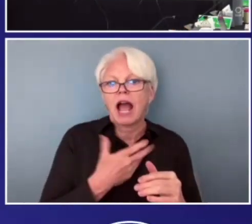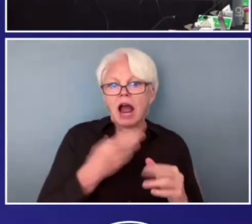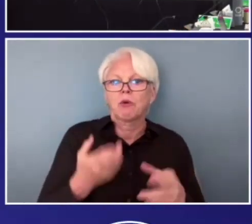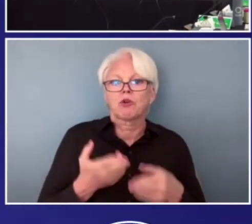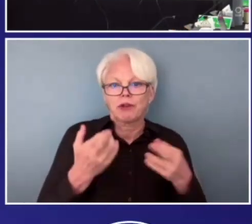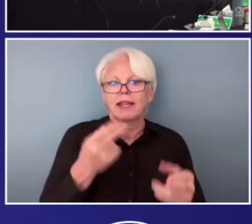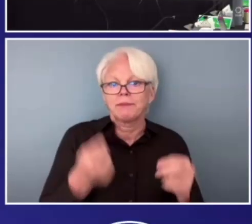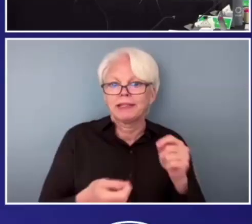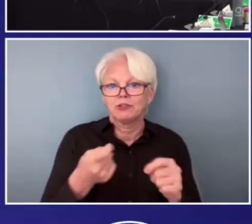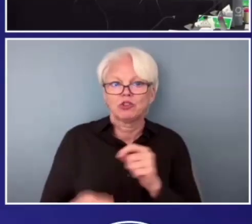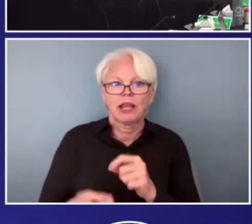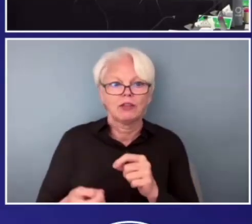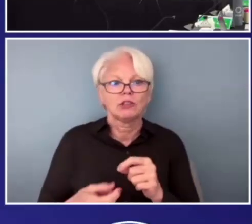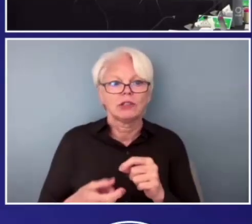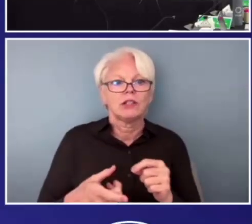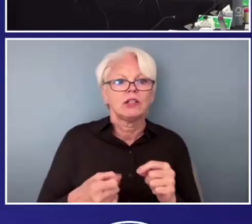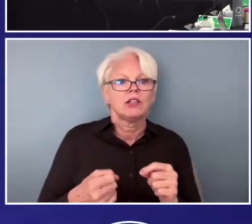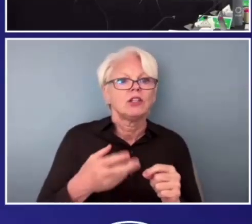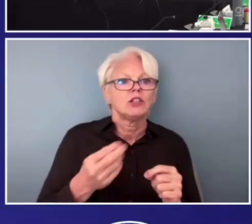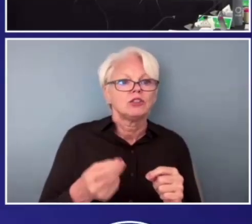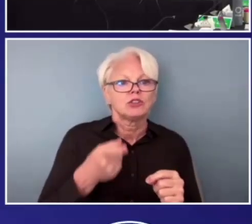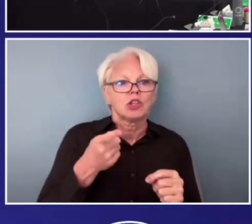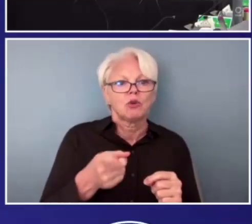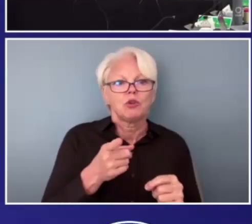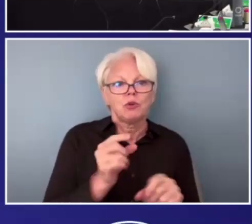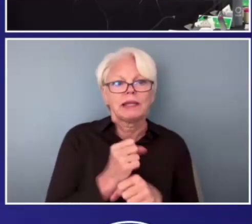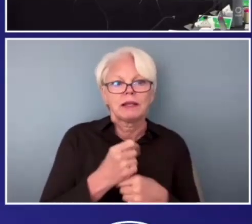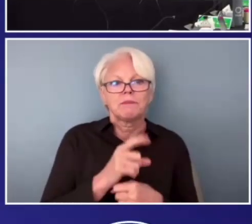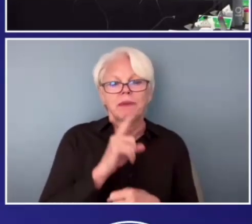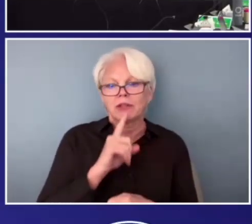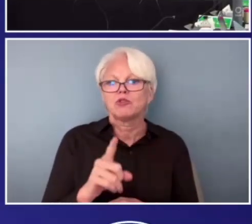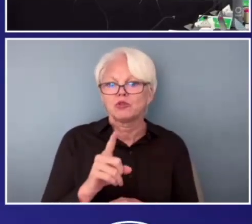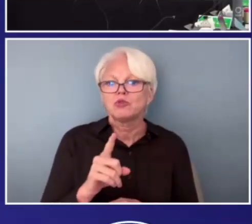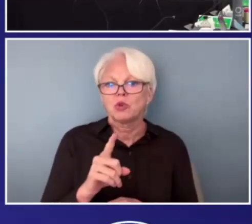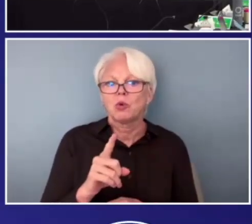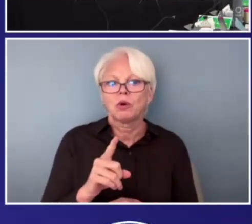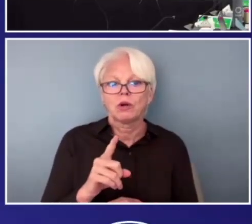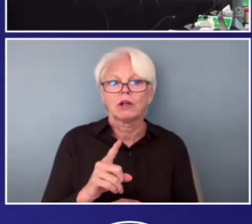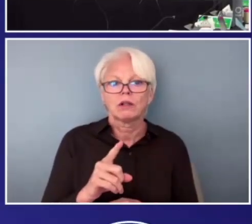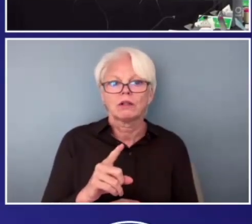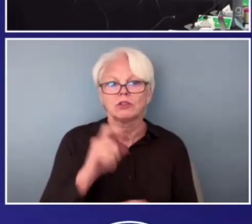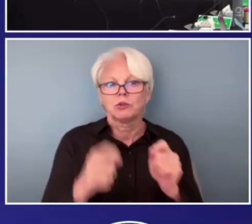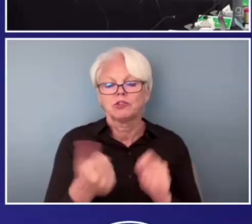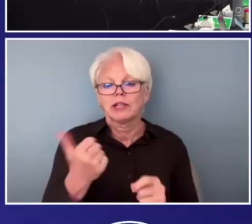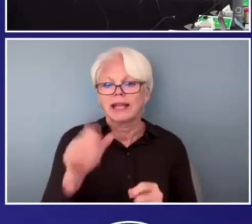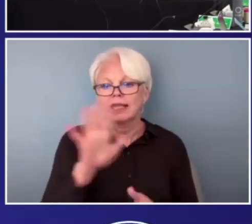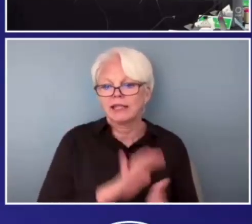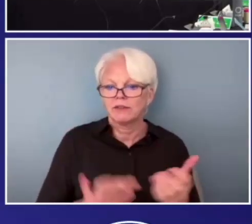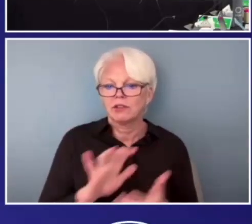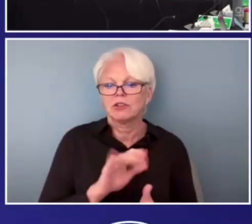so that you can make sure to adjust any confusion. So give us just a second to find